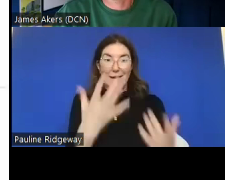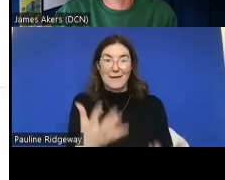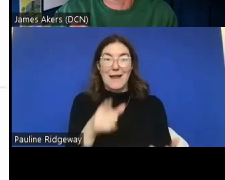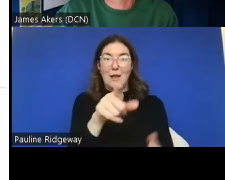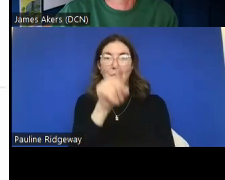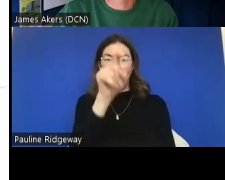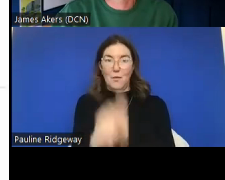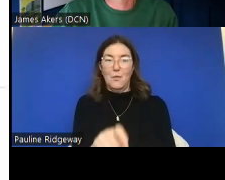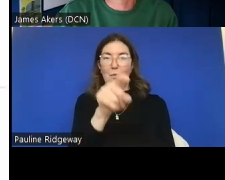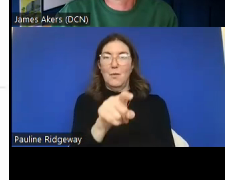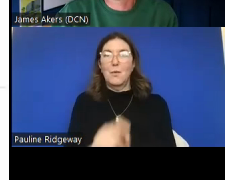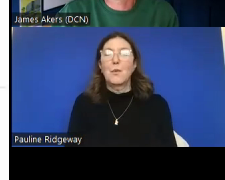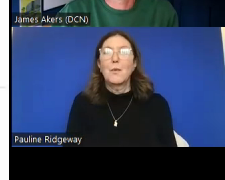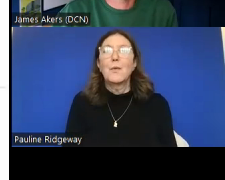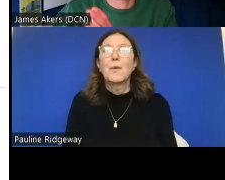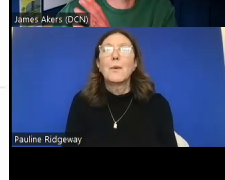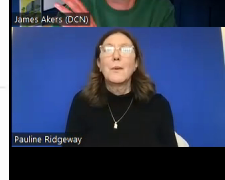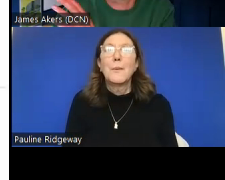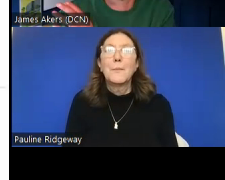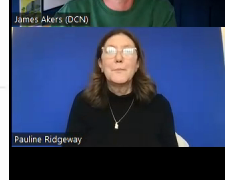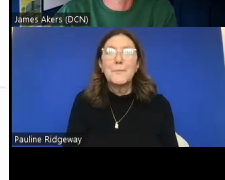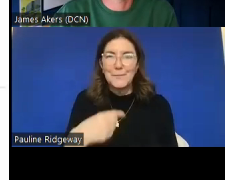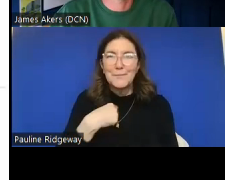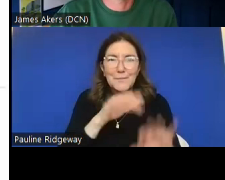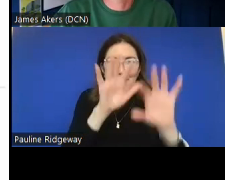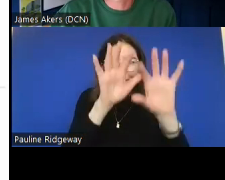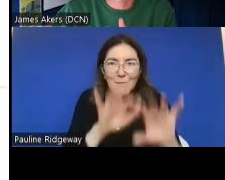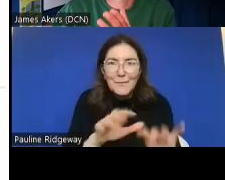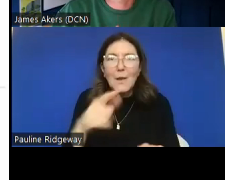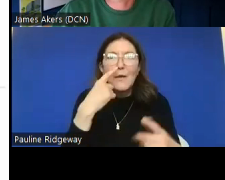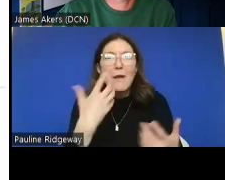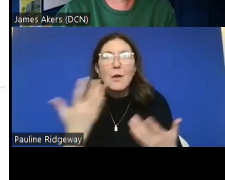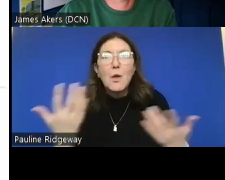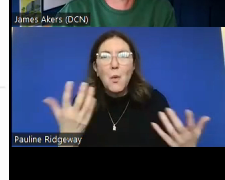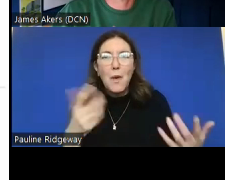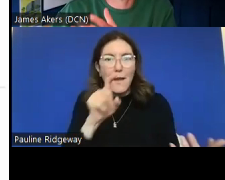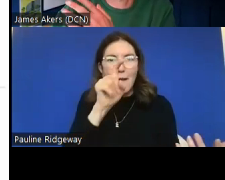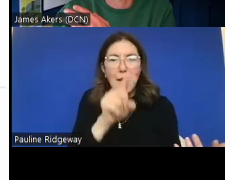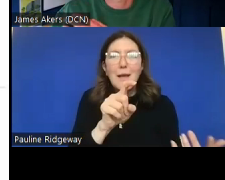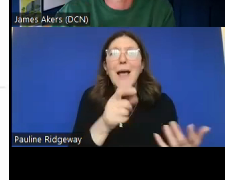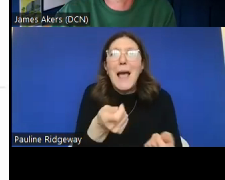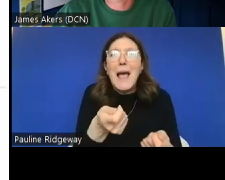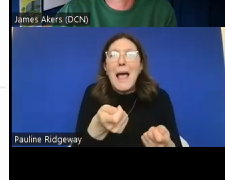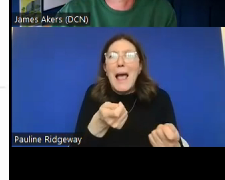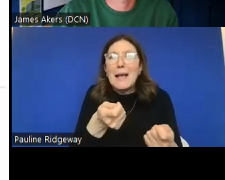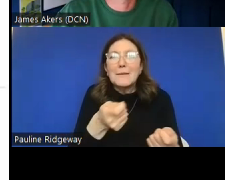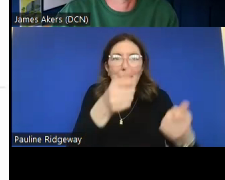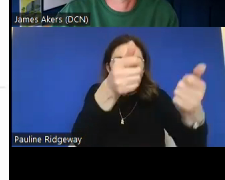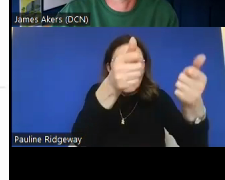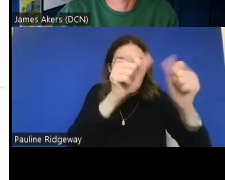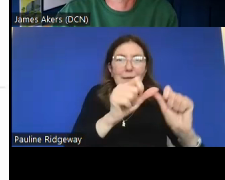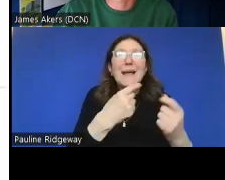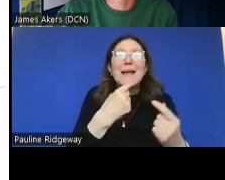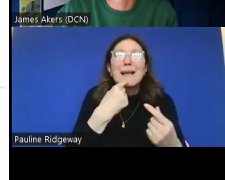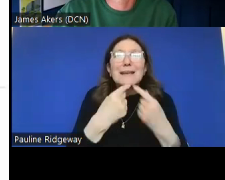I've just written down the section of where you can find this. If you go to the admin section, and it'll be on the data collection and modification,